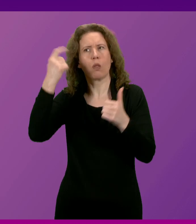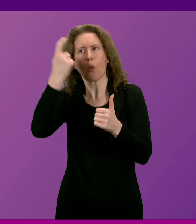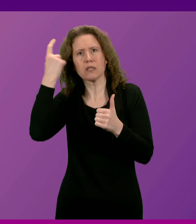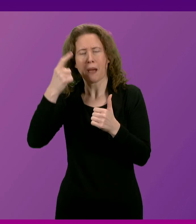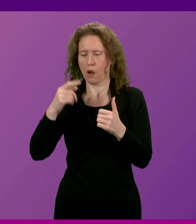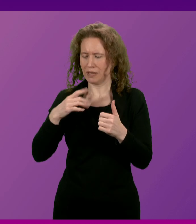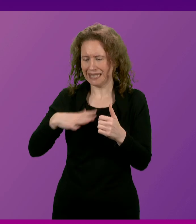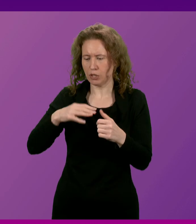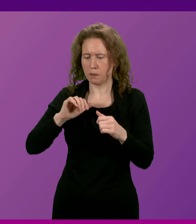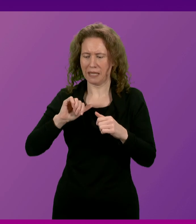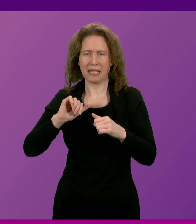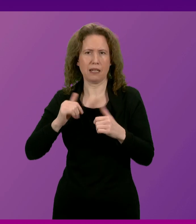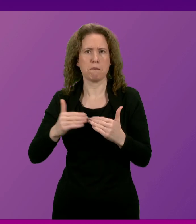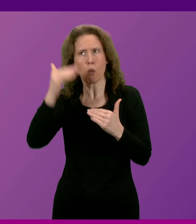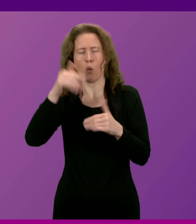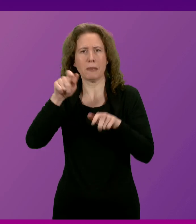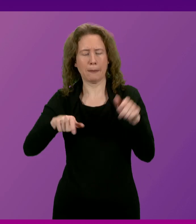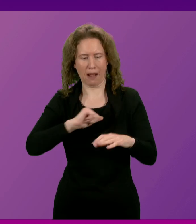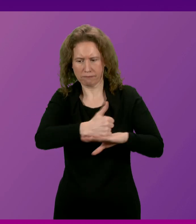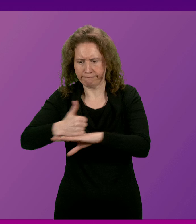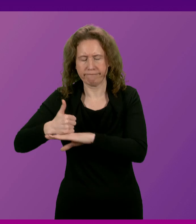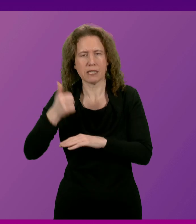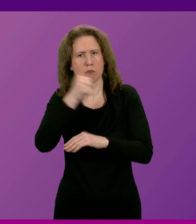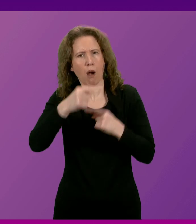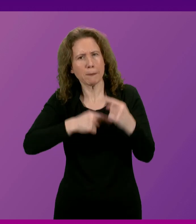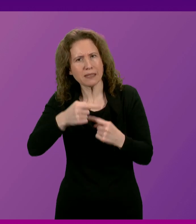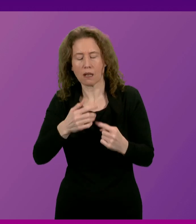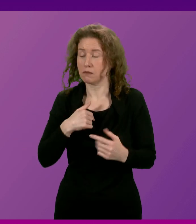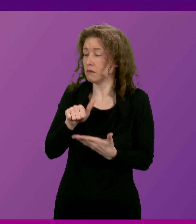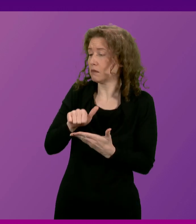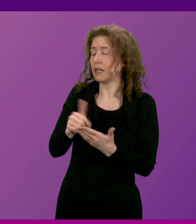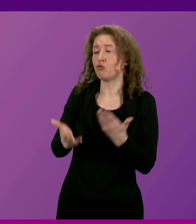That sounds like an entirely reasonable proposition. As Mr McArthur will appreciate from